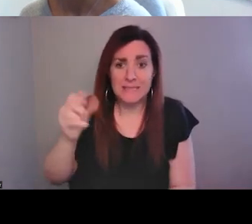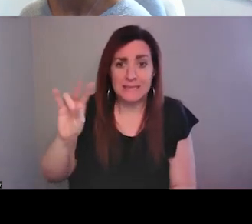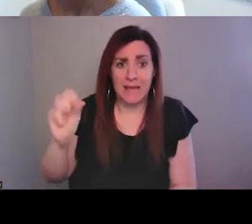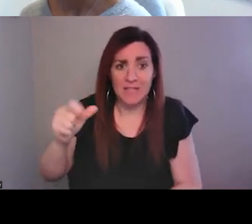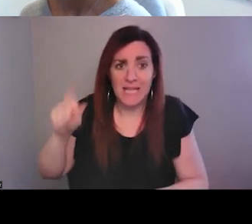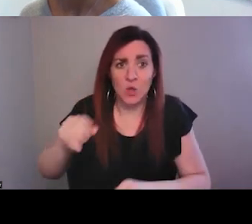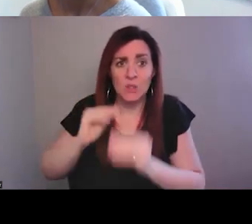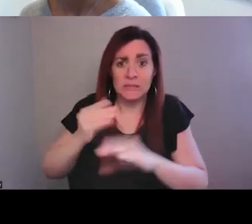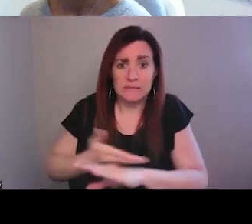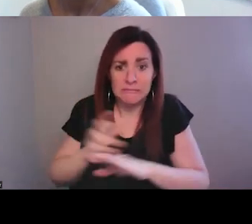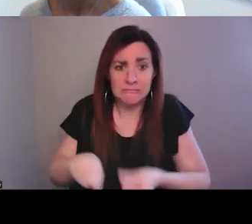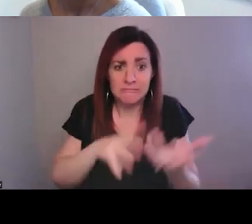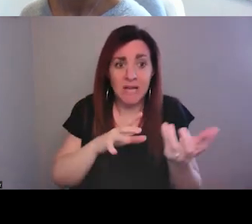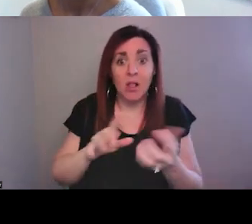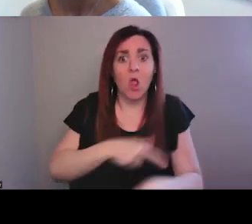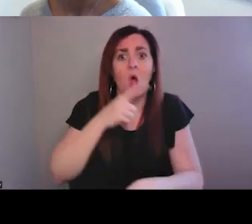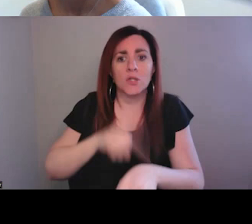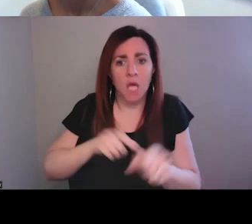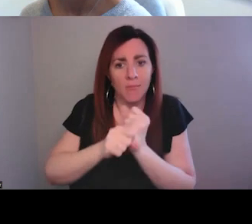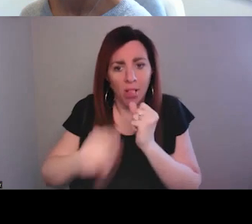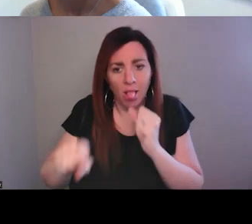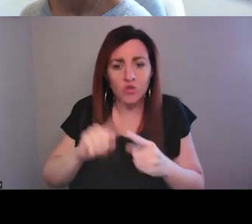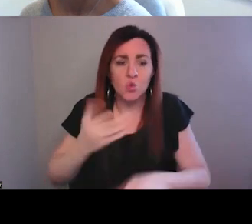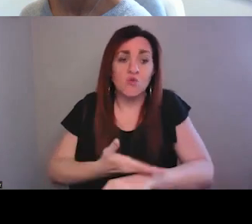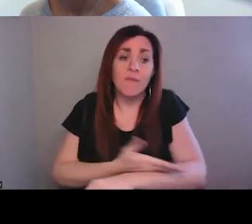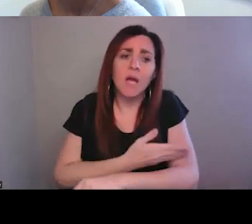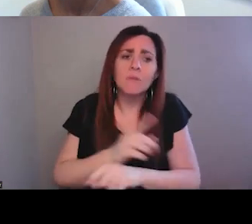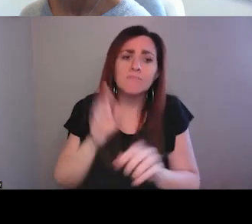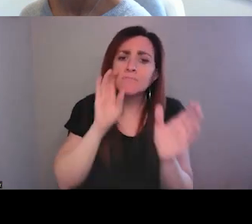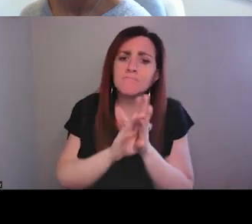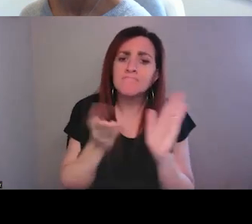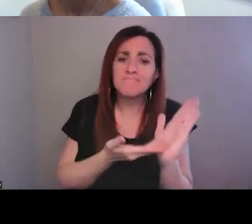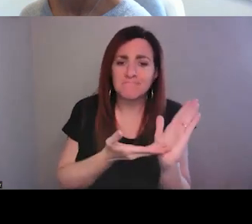PICTURE OF IT. WE ARE OPEN FOR THE URGENT CARE AND SOON TO BE